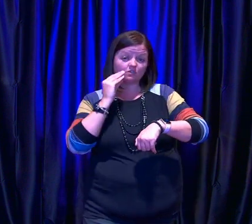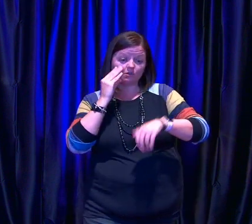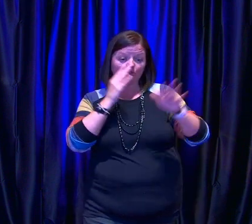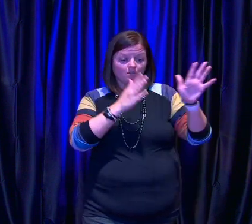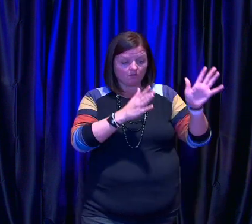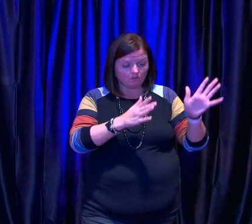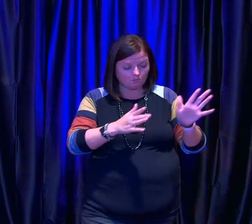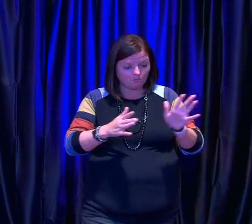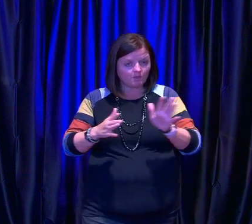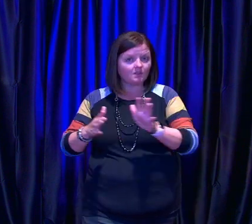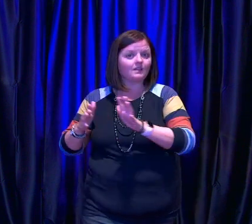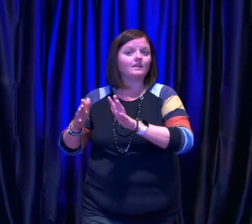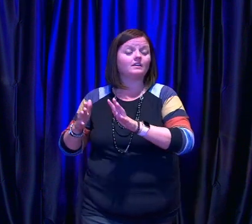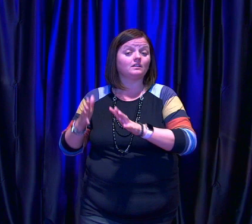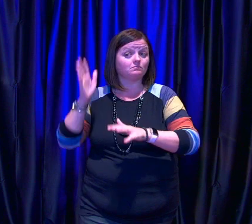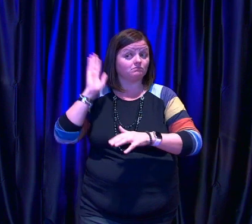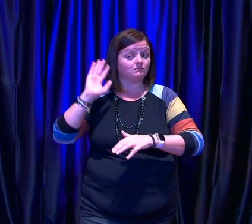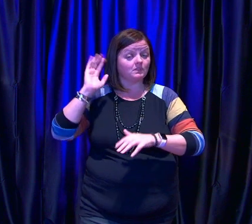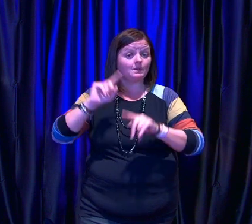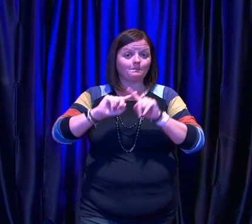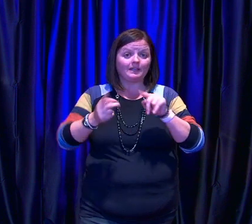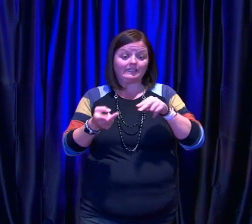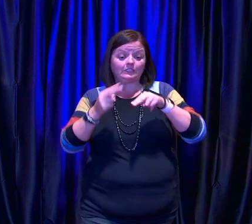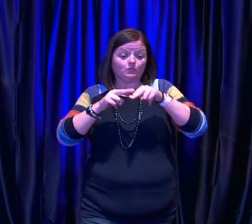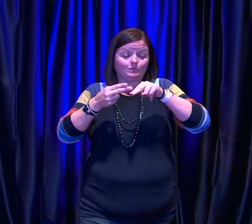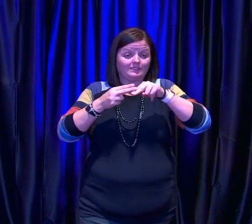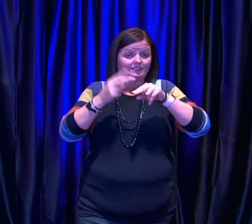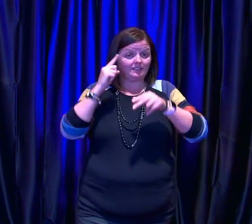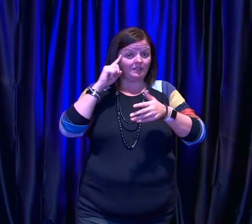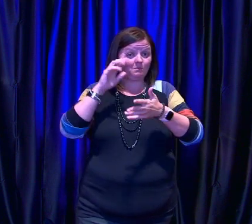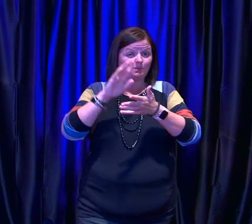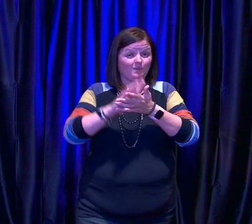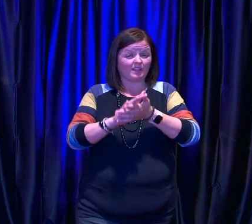been there but increasingly believing that